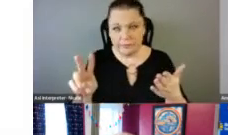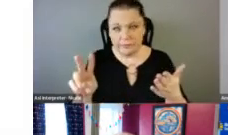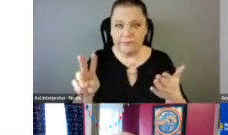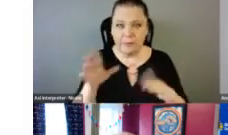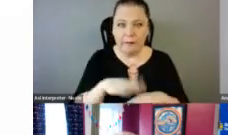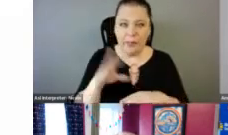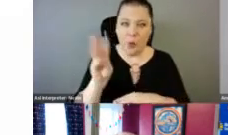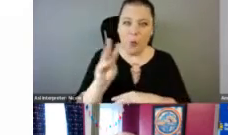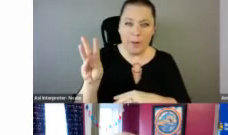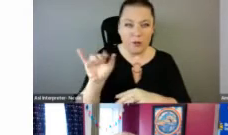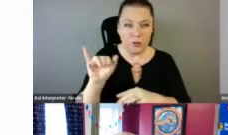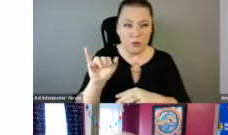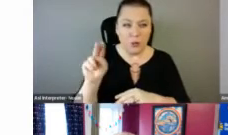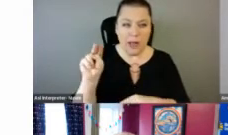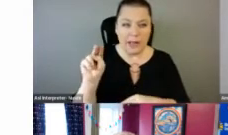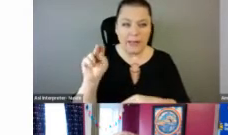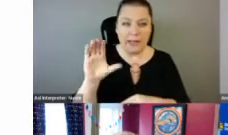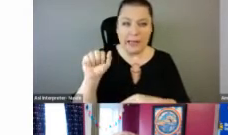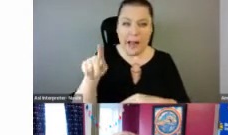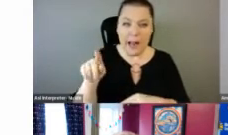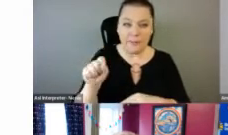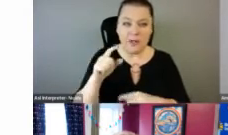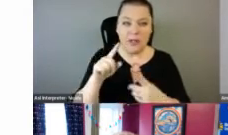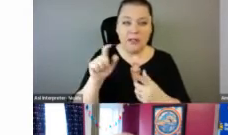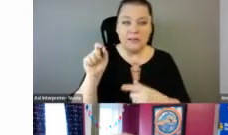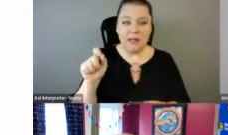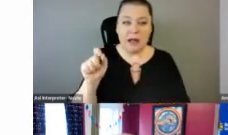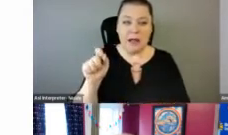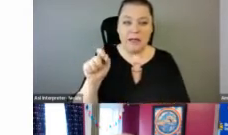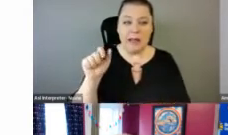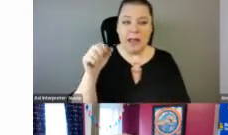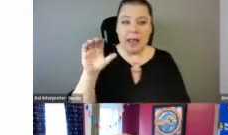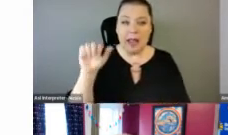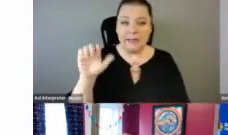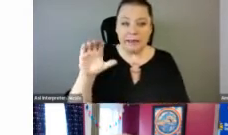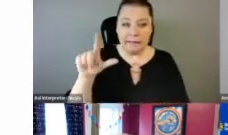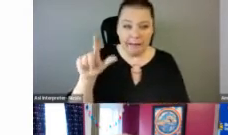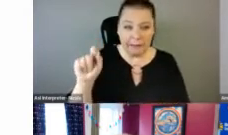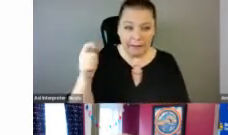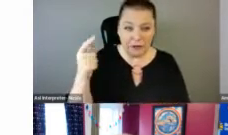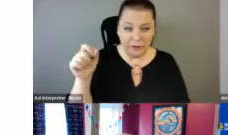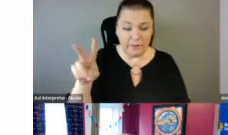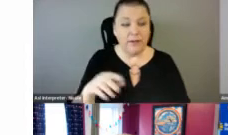website and ncapps.acl.gov. So next slide please.